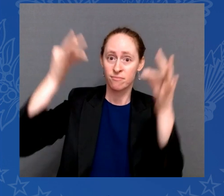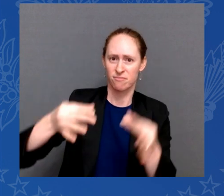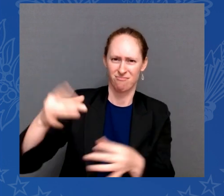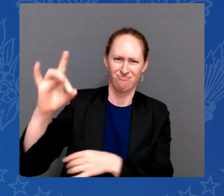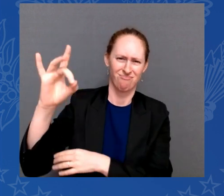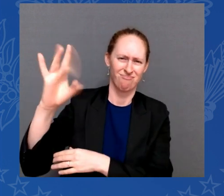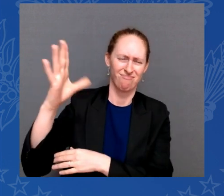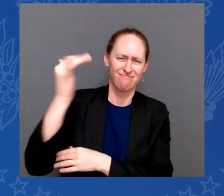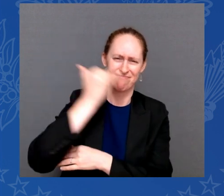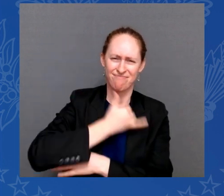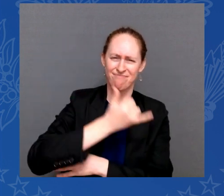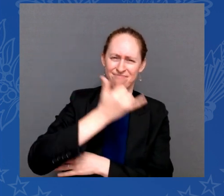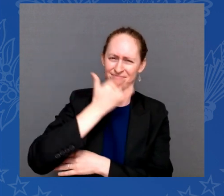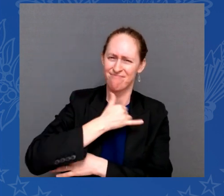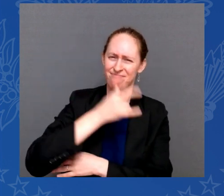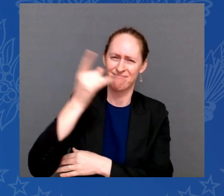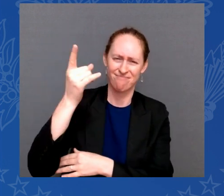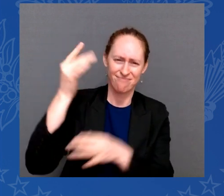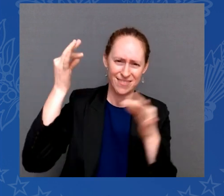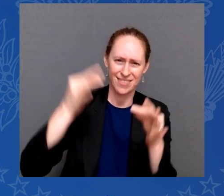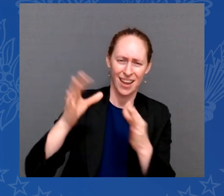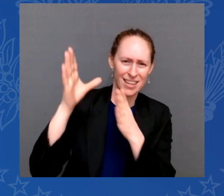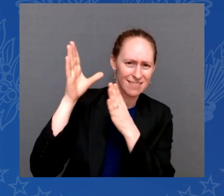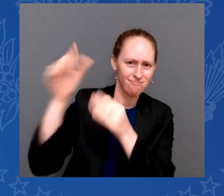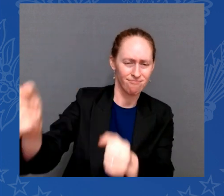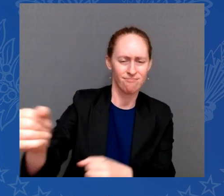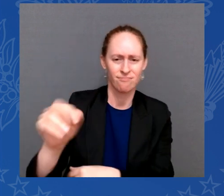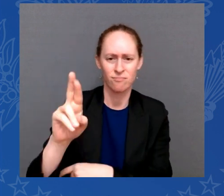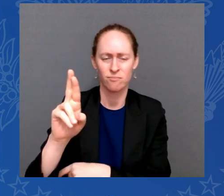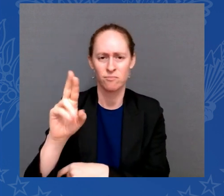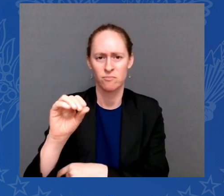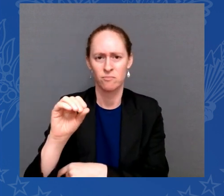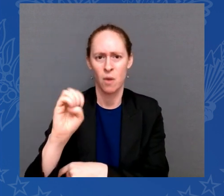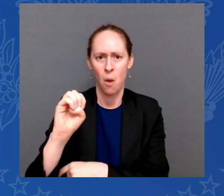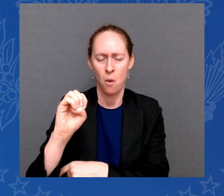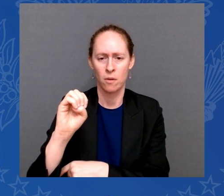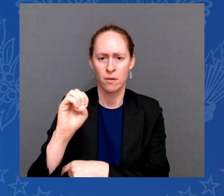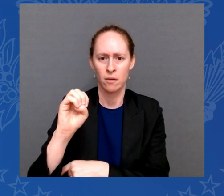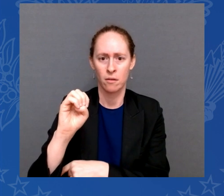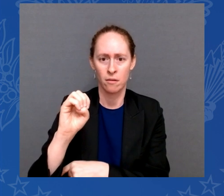at risk and stripped away freedom and autonomy, we've all had to take action.